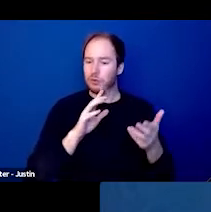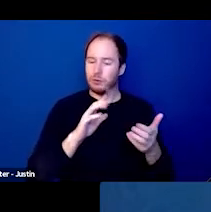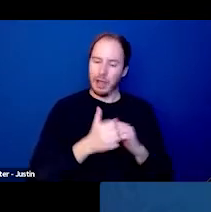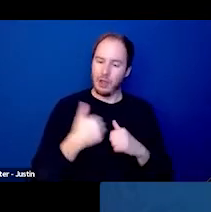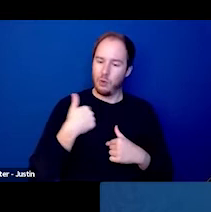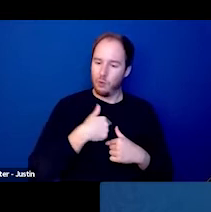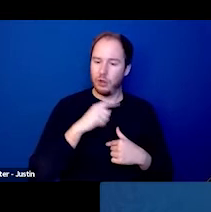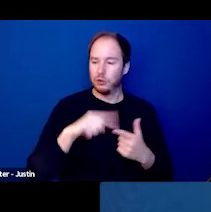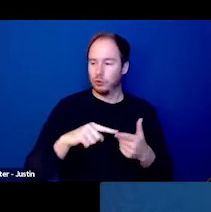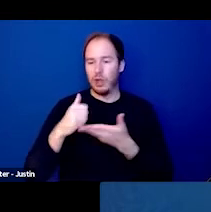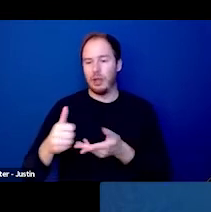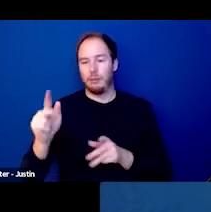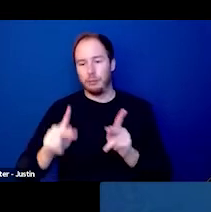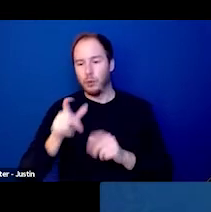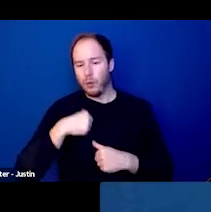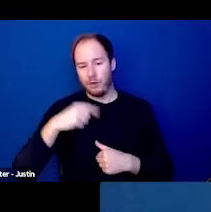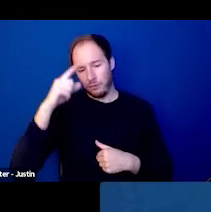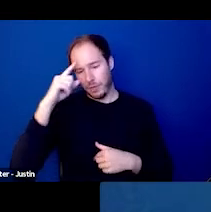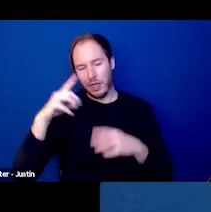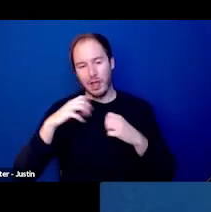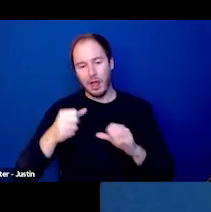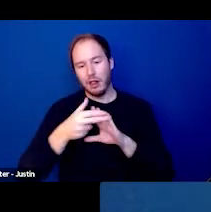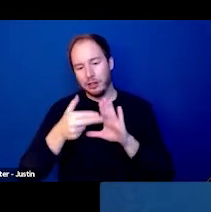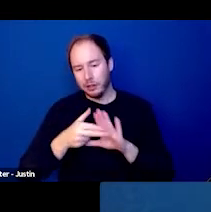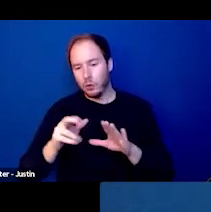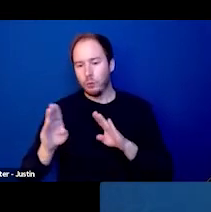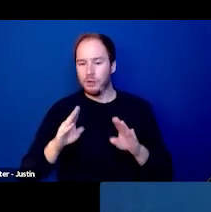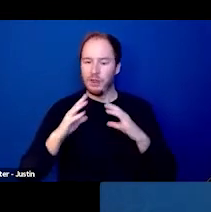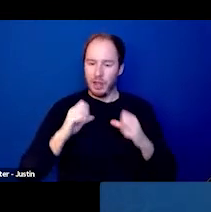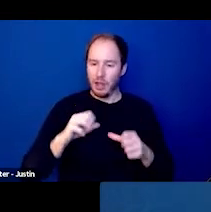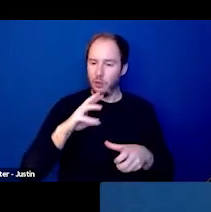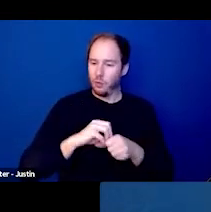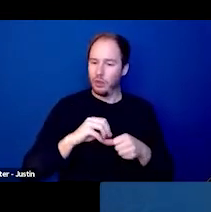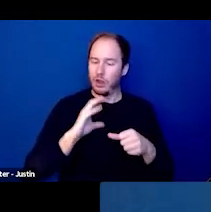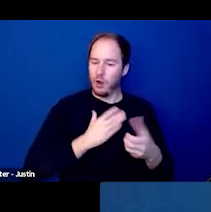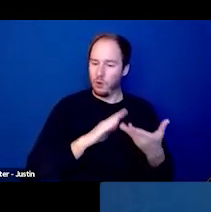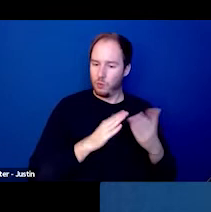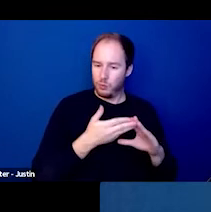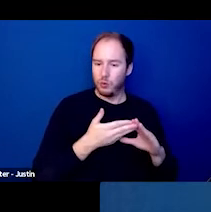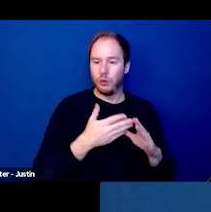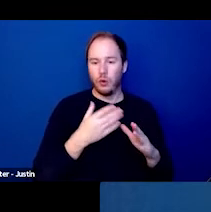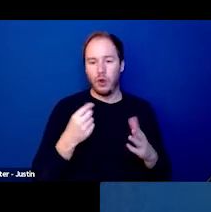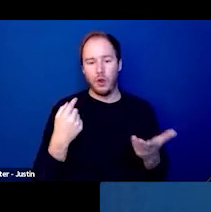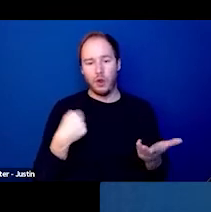with mental health conditions and/or behavioral health needs in our community. And something that I think is unique